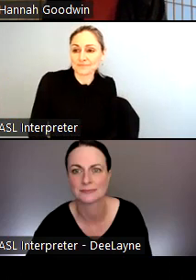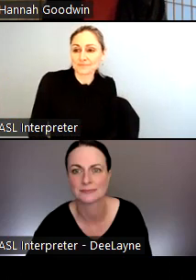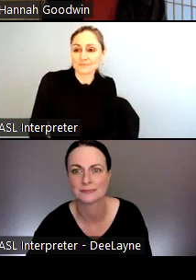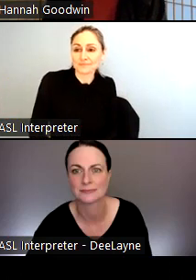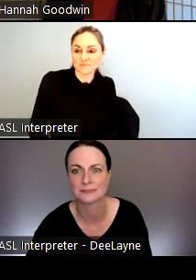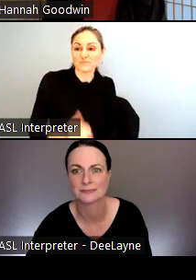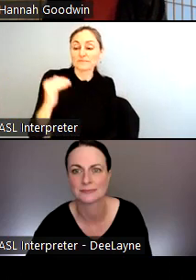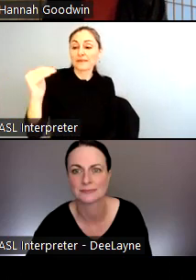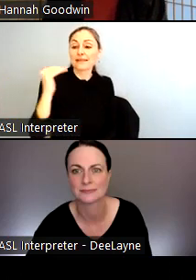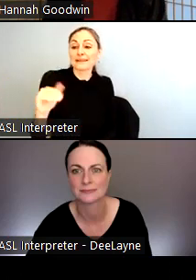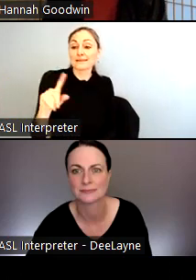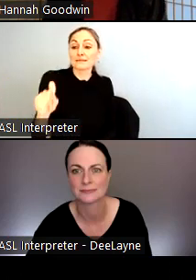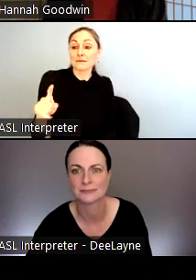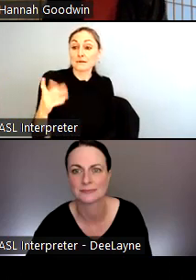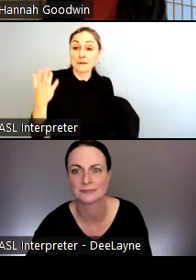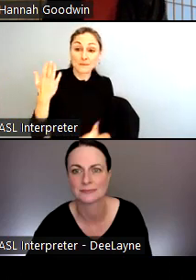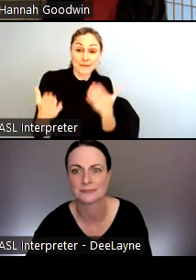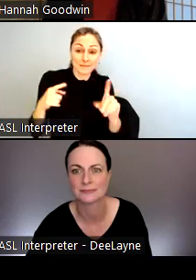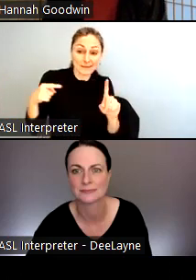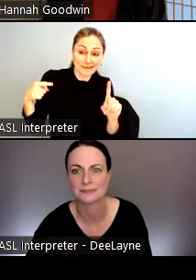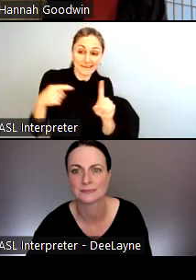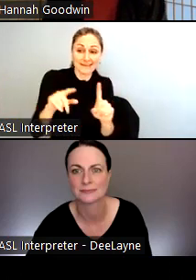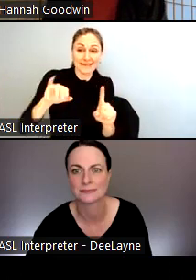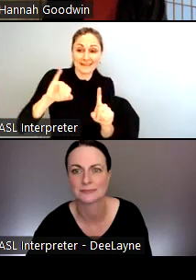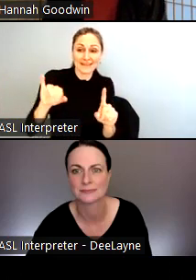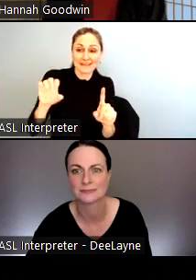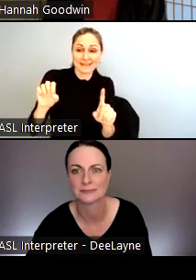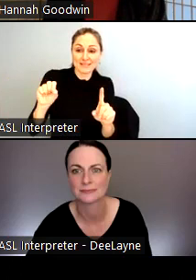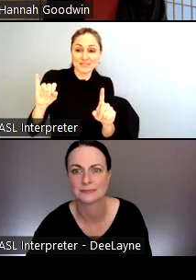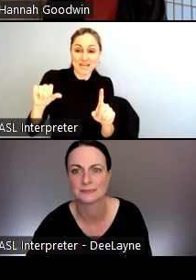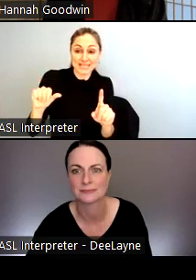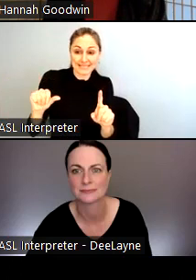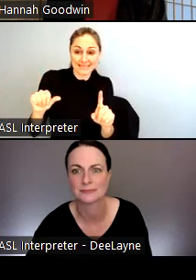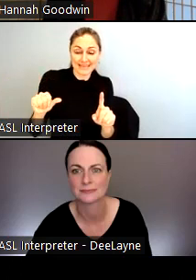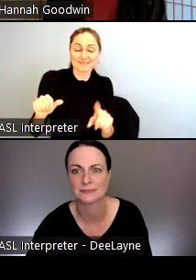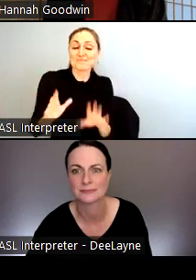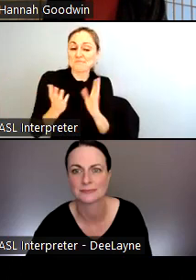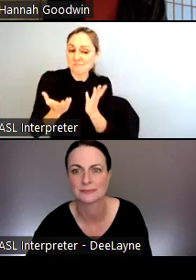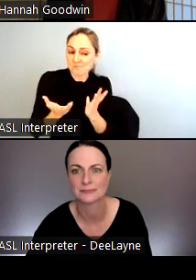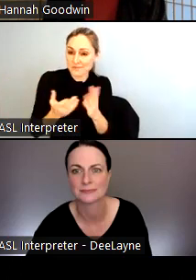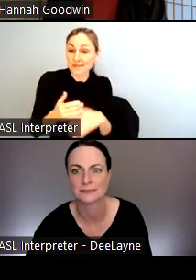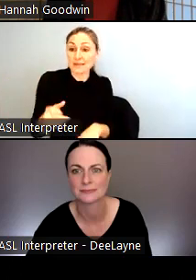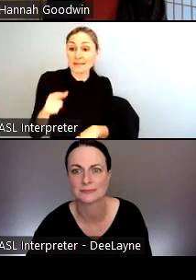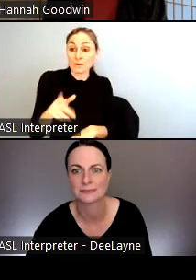[Sarah] The next question might be one for Jessica, but I'm gonna ask you, Hannah. Will this conference be live streamed?